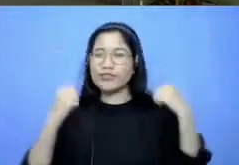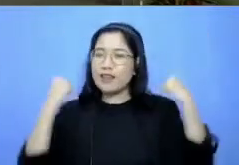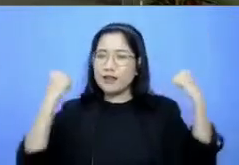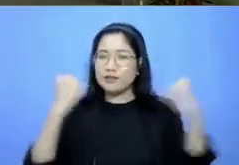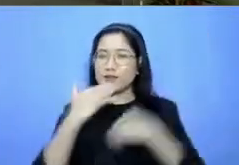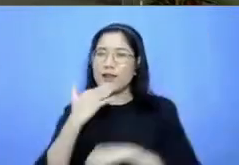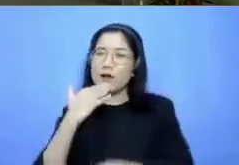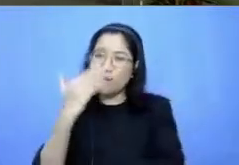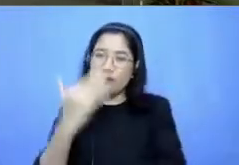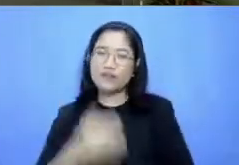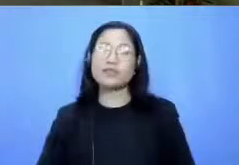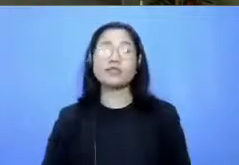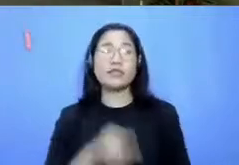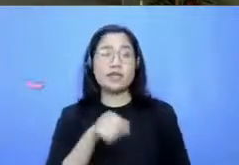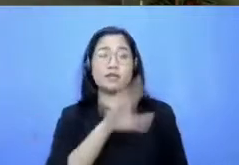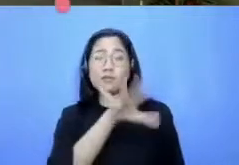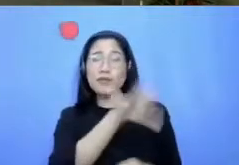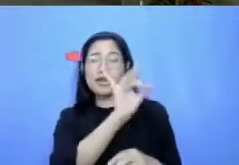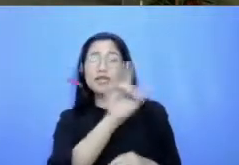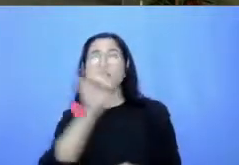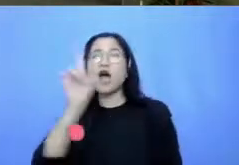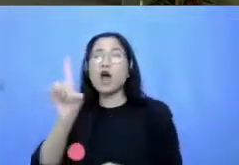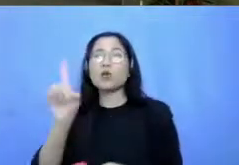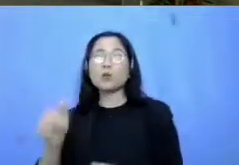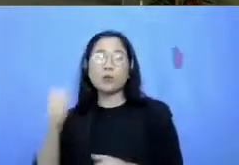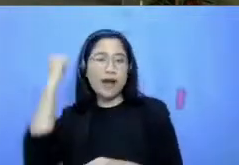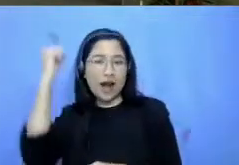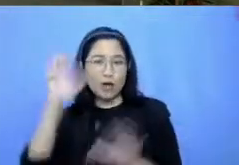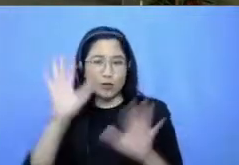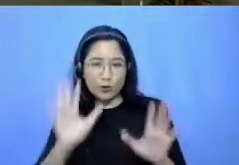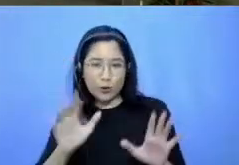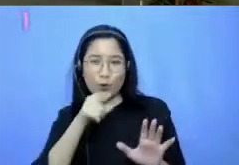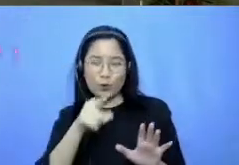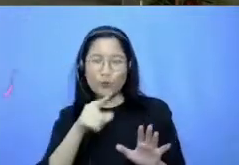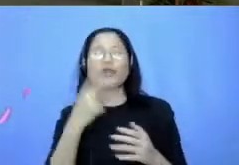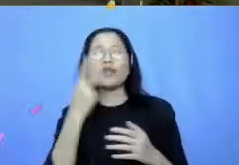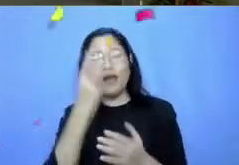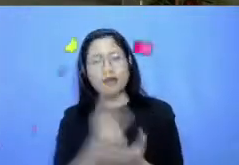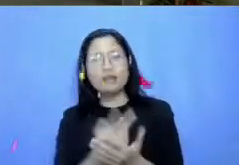winner, ladies and gentlemen, or OK, this is indeed luck, Sidoarjo won